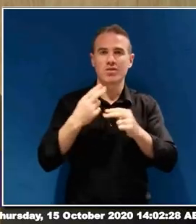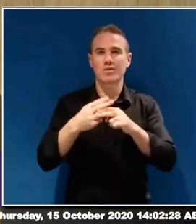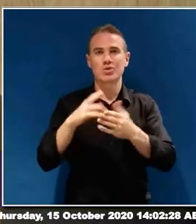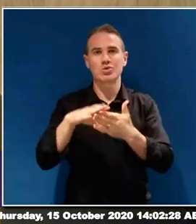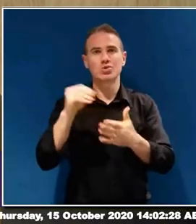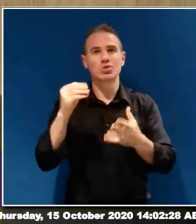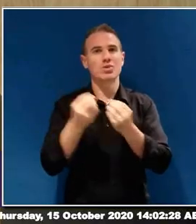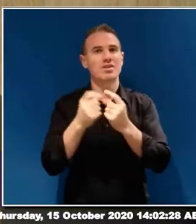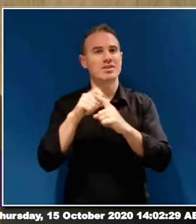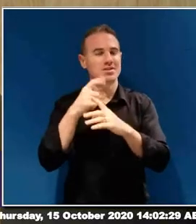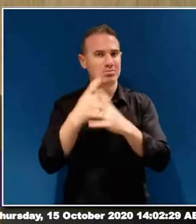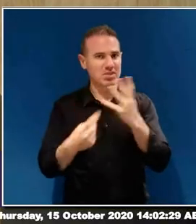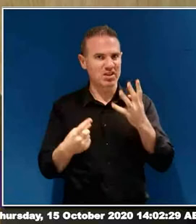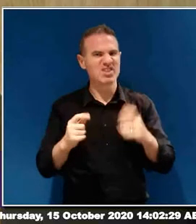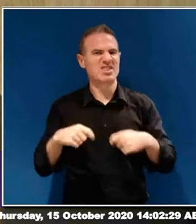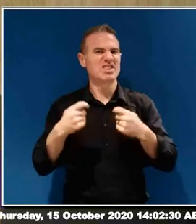Yes. Thank you.